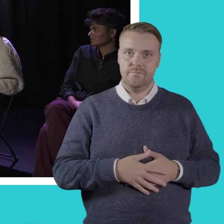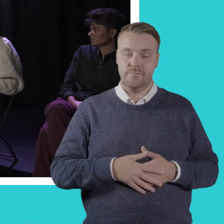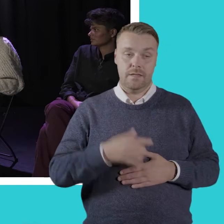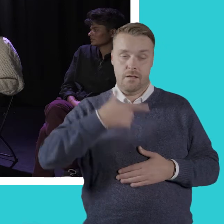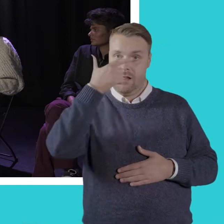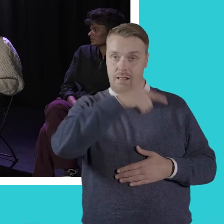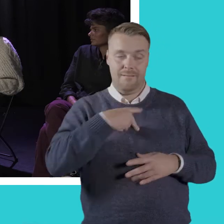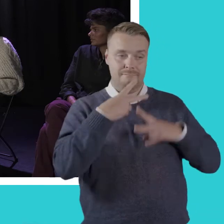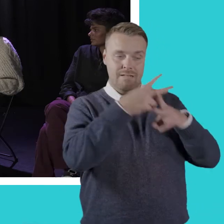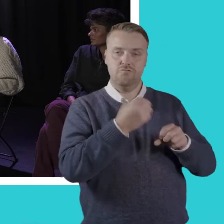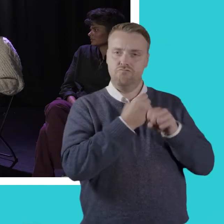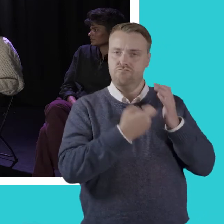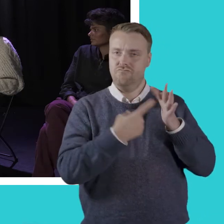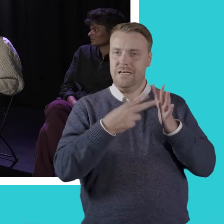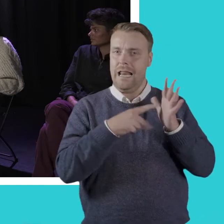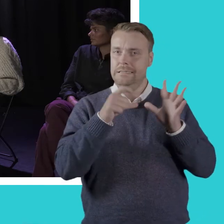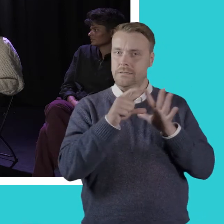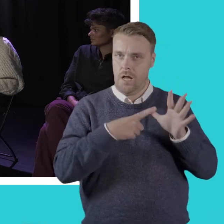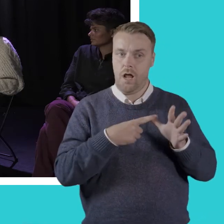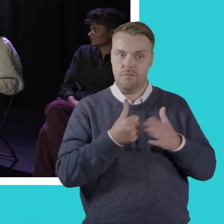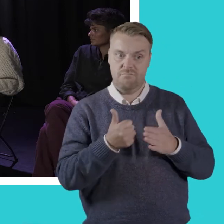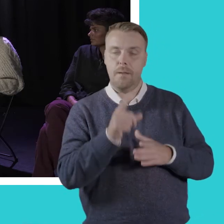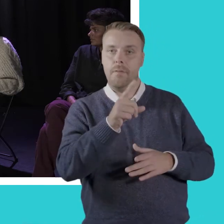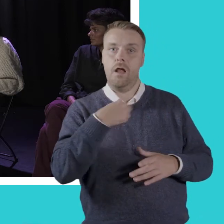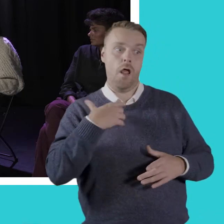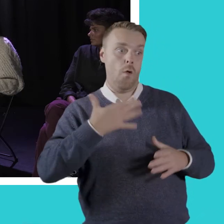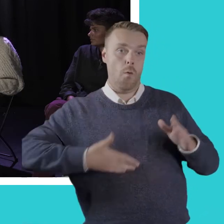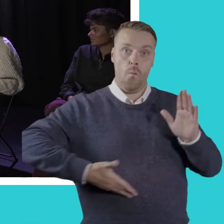times though. But I had a dream to go to America. I went to America because of them and when I went